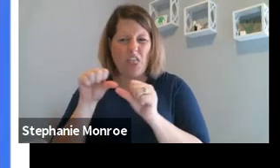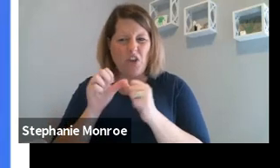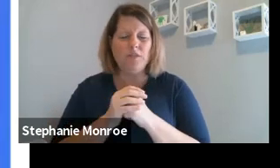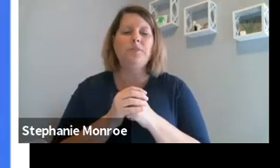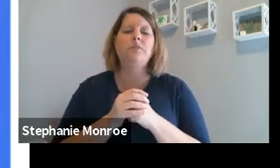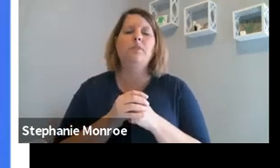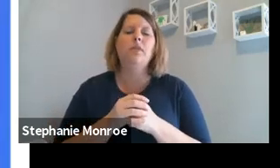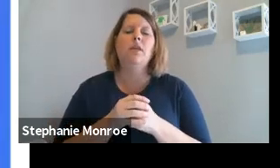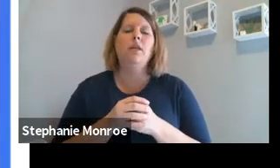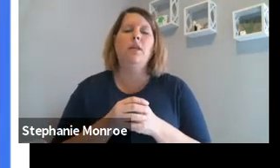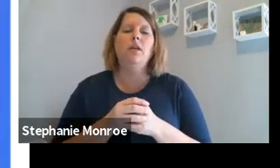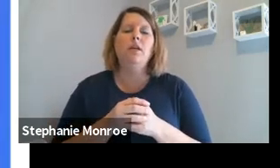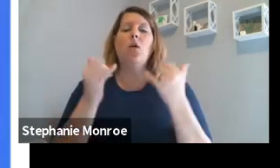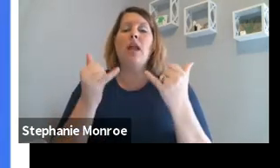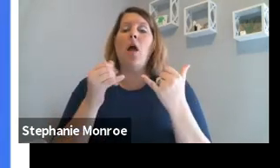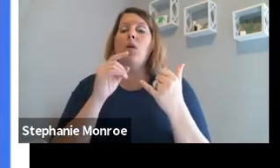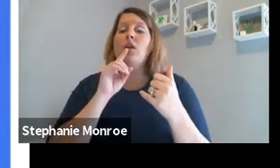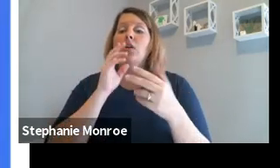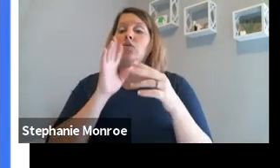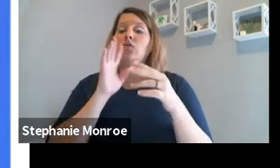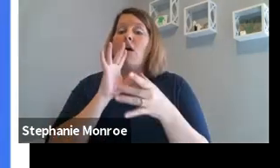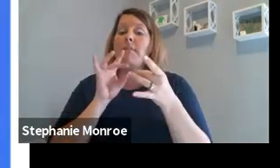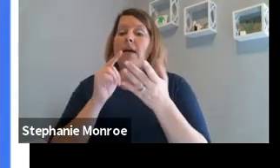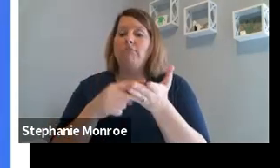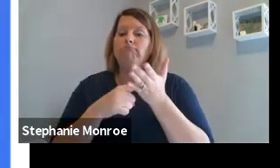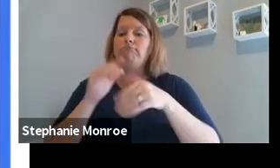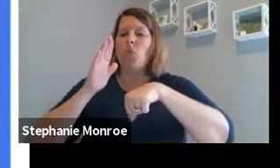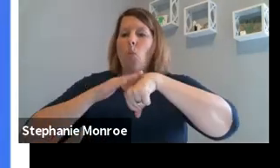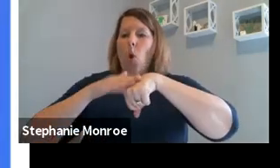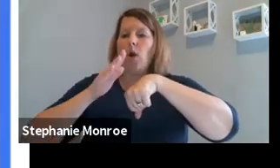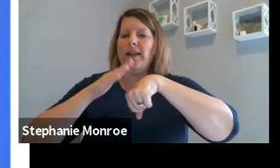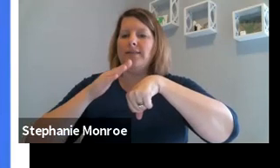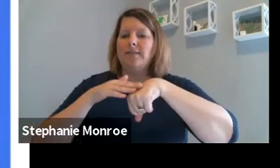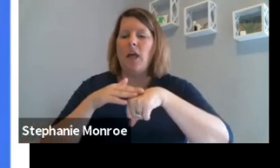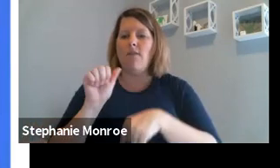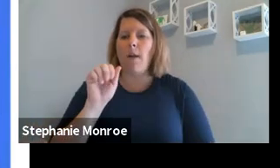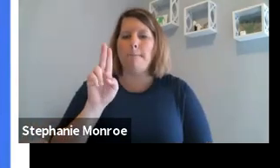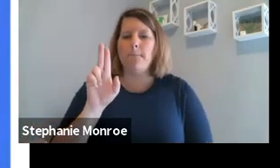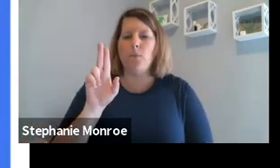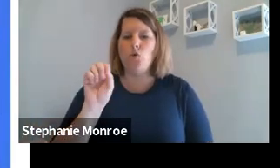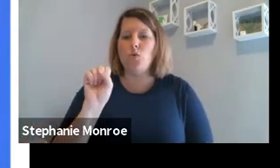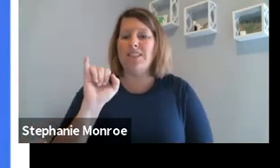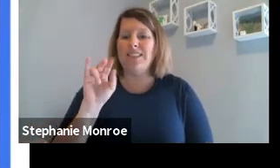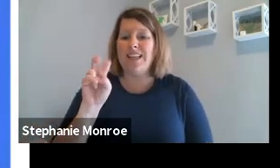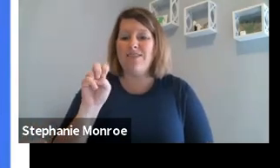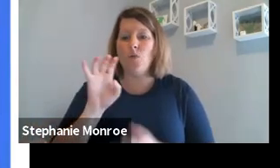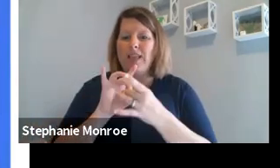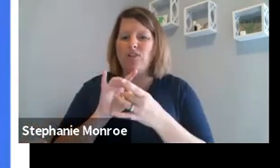Now, we're gonna talk about warnings signs of an abusive relationship. These are not all the signs, but these are some very